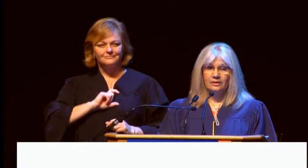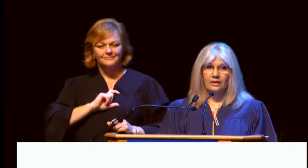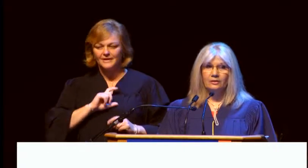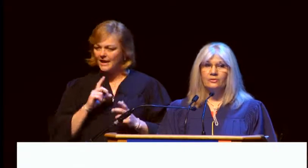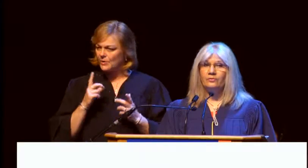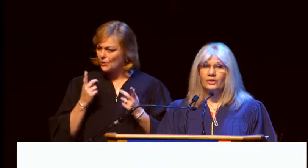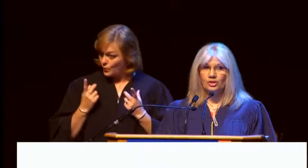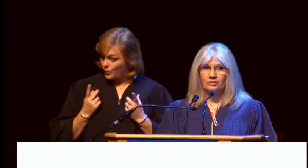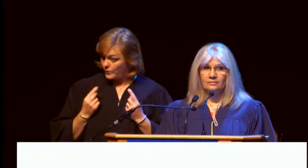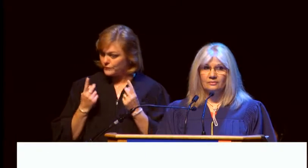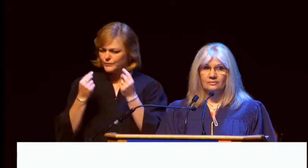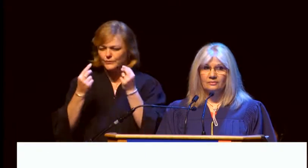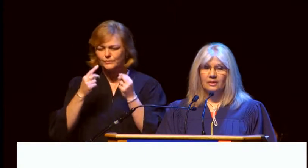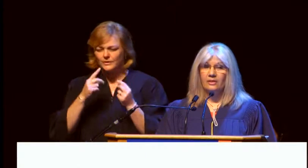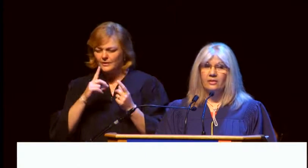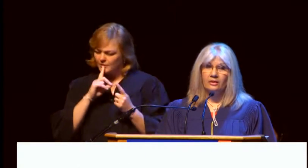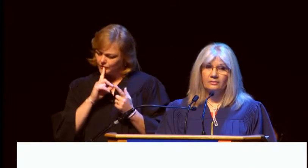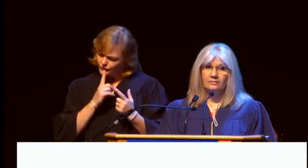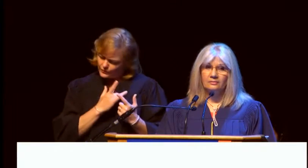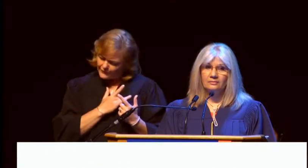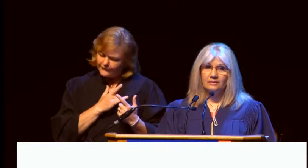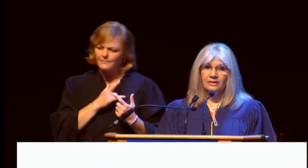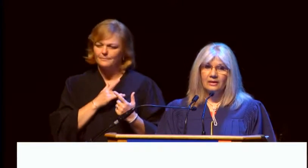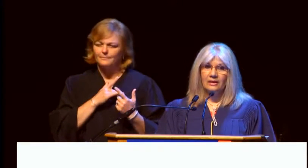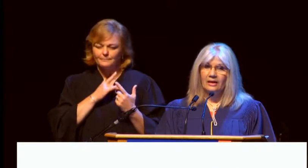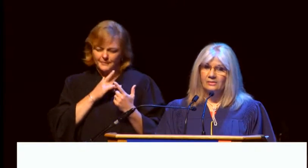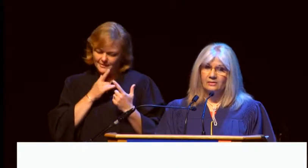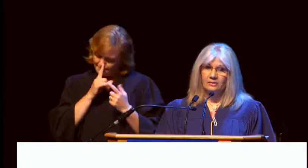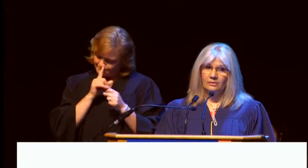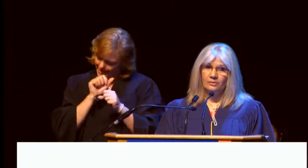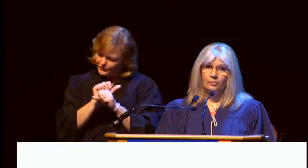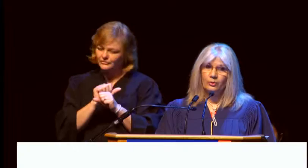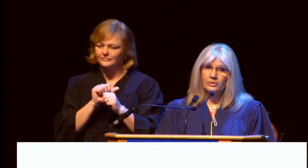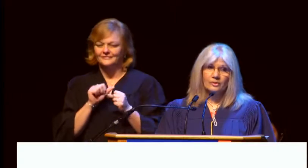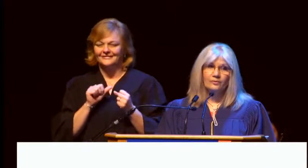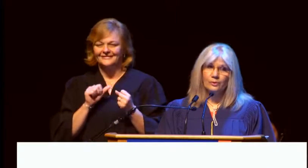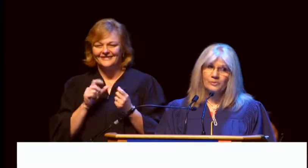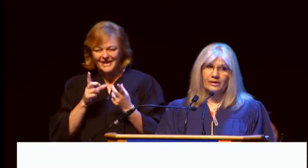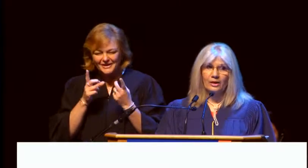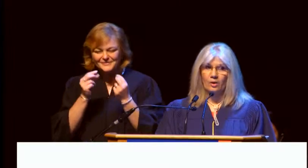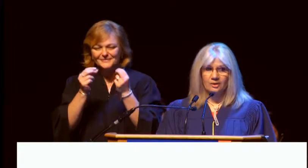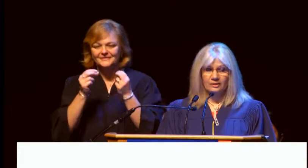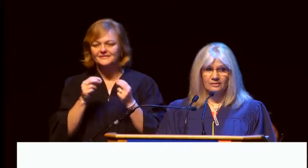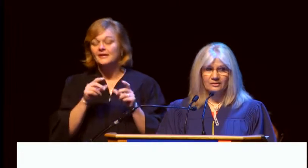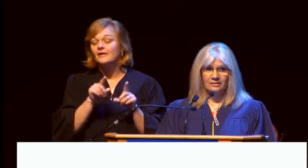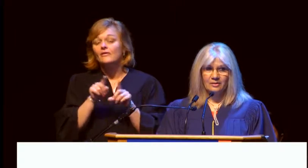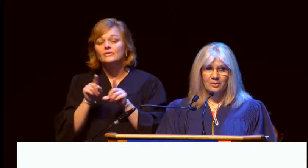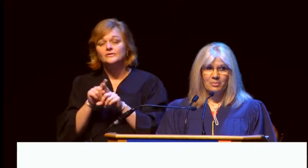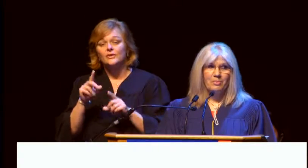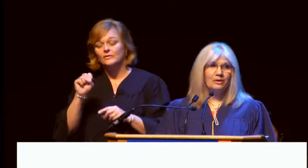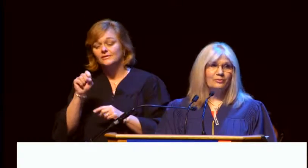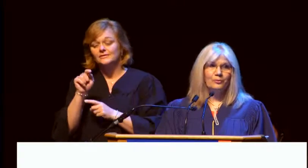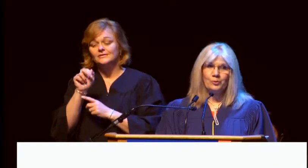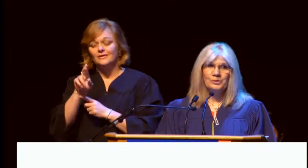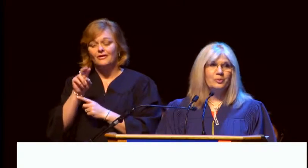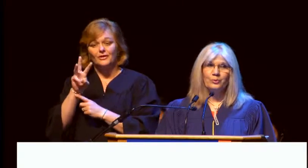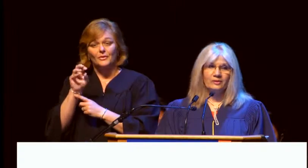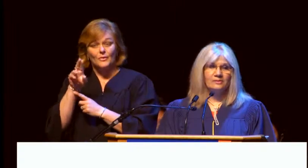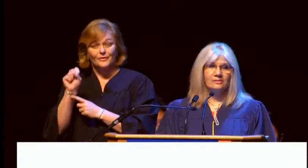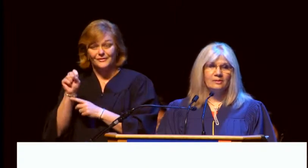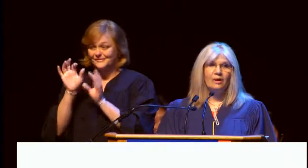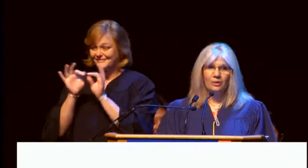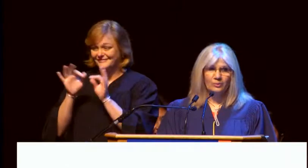AND CONVICTION AND THEN AS IN THE WORDS OF LUKE SKYWALKER - MAY THE FORCE BE WITH US ALWAYS.